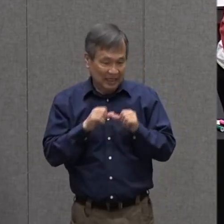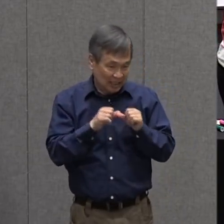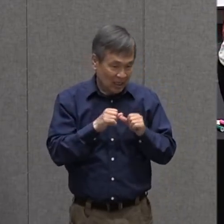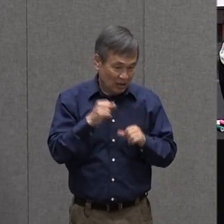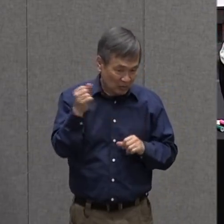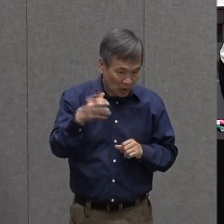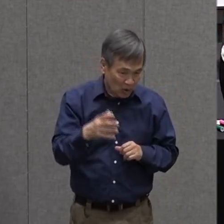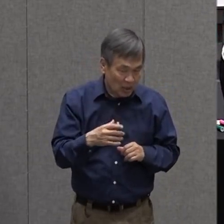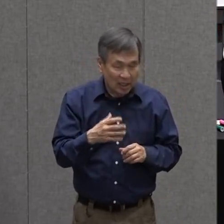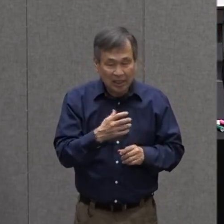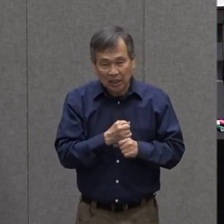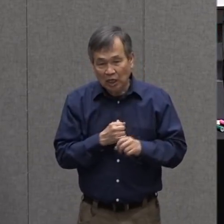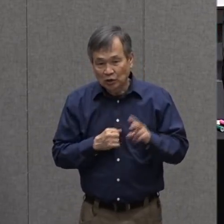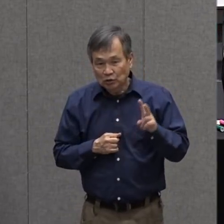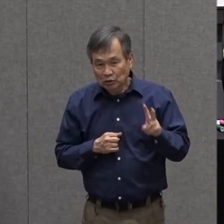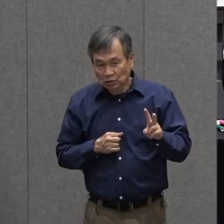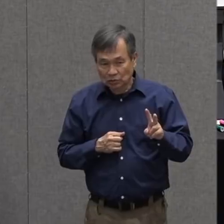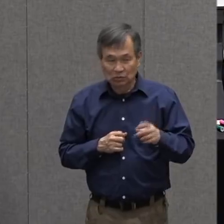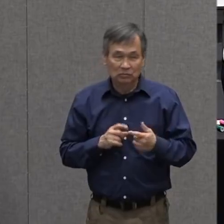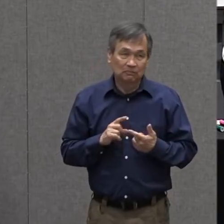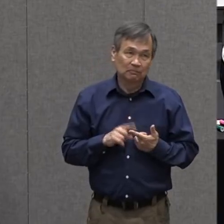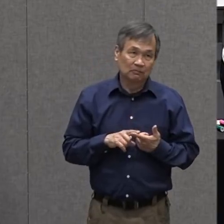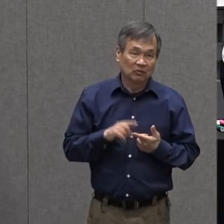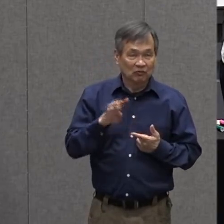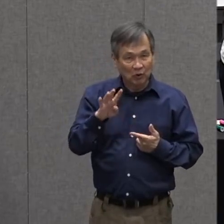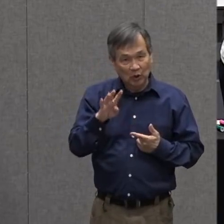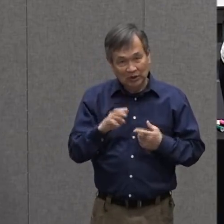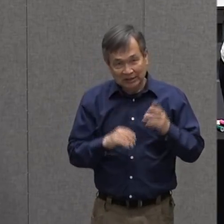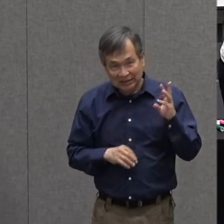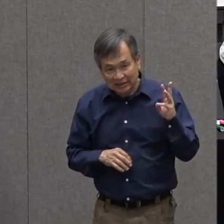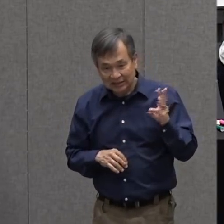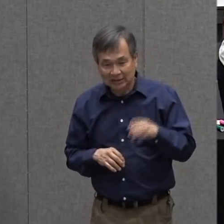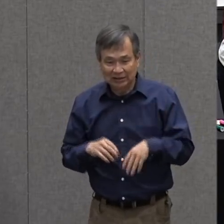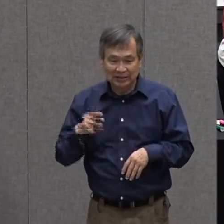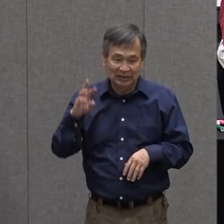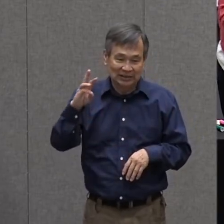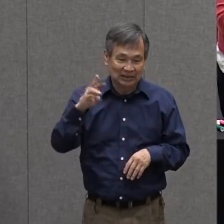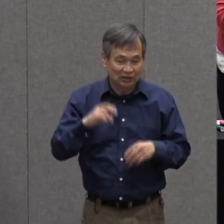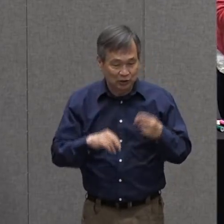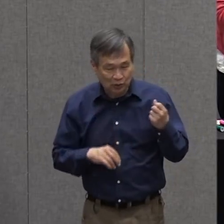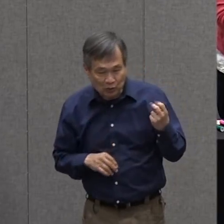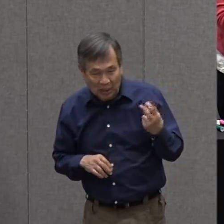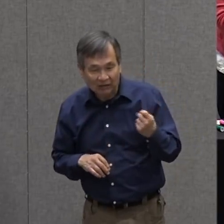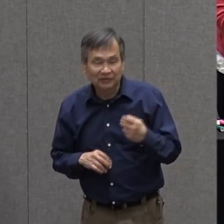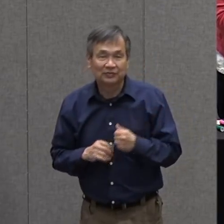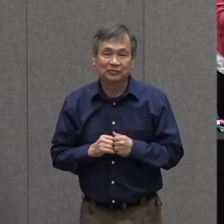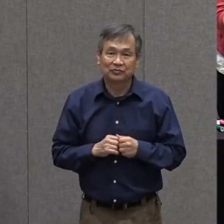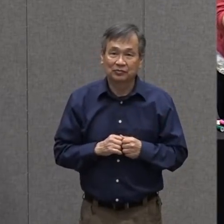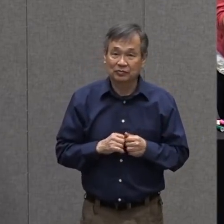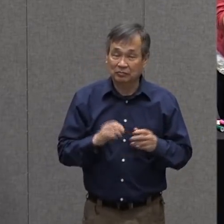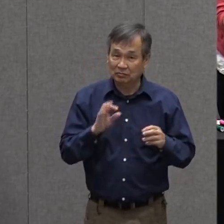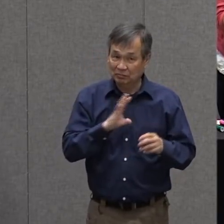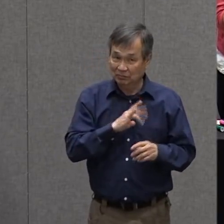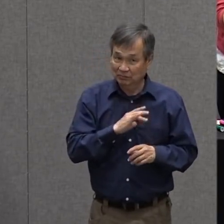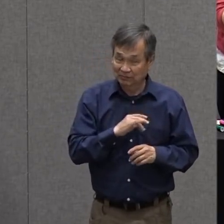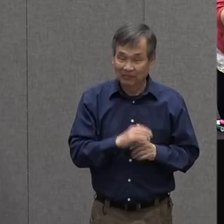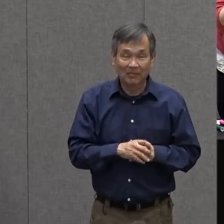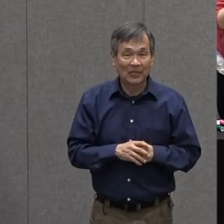and let's say I got a two and then I got another four and then I got a six, right? I would have had 12 points at that point.